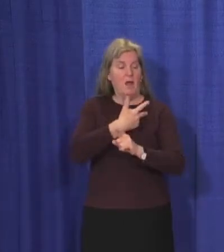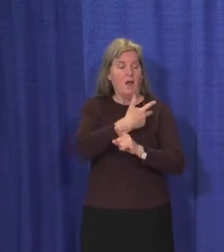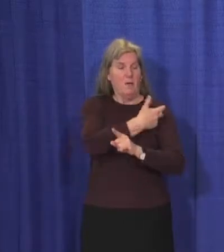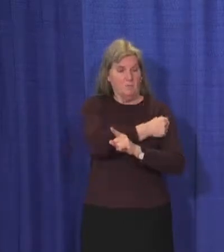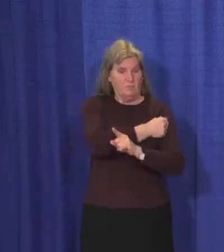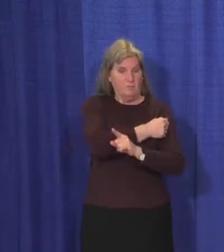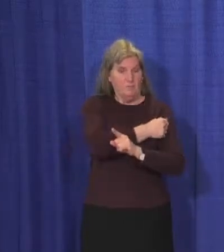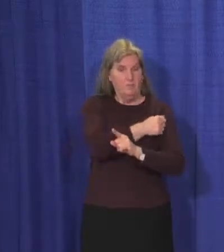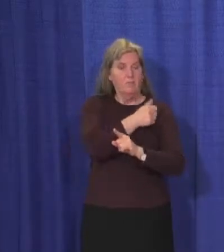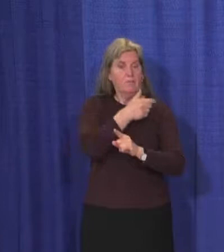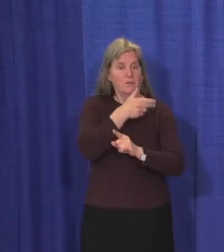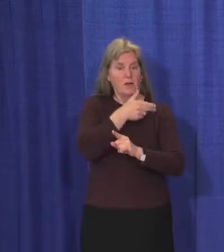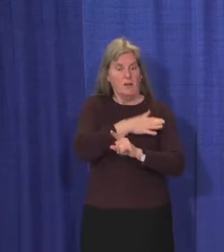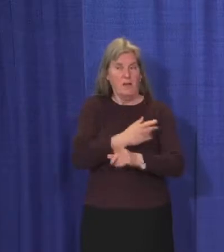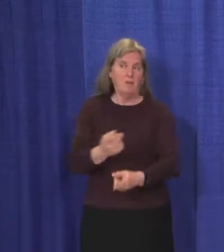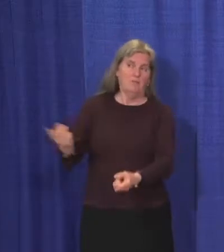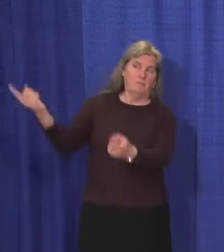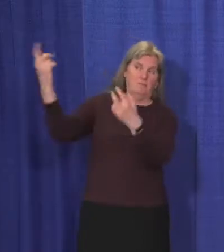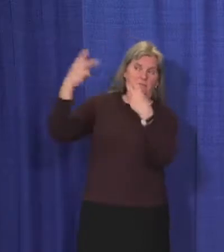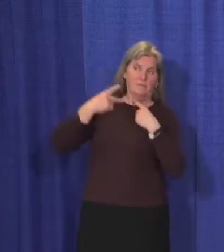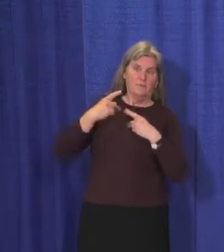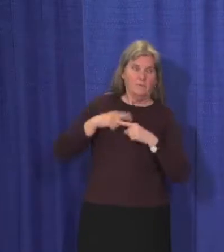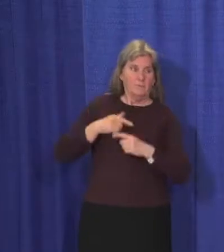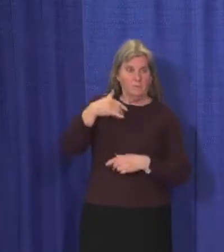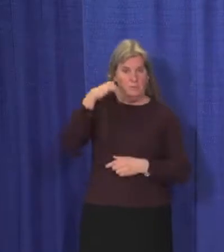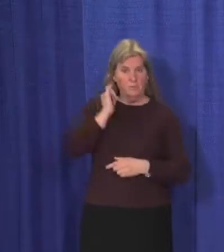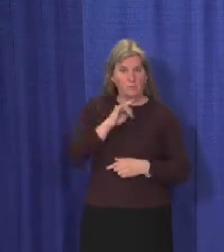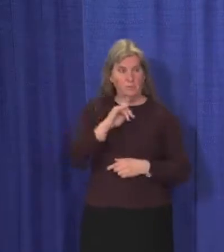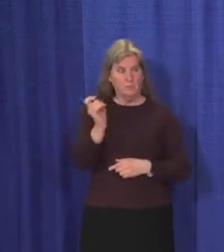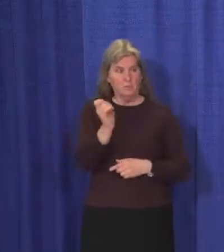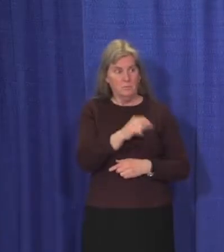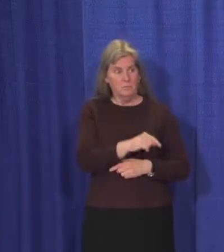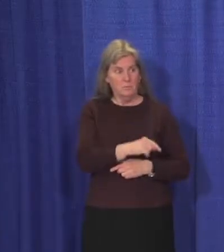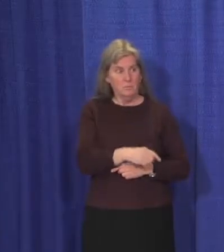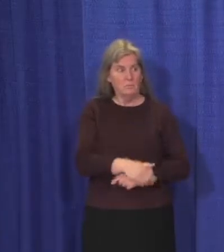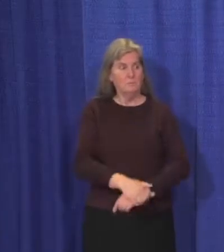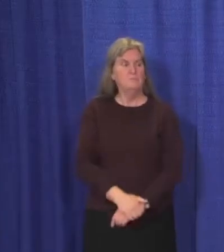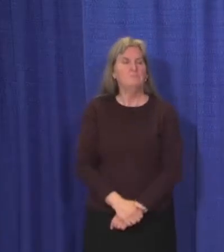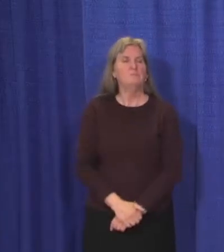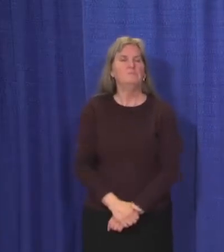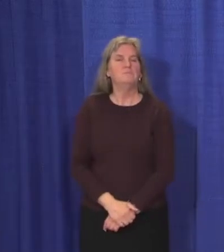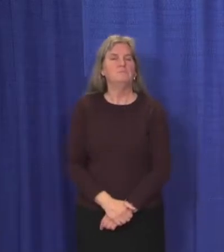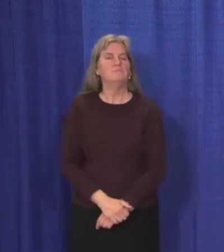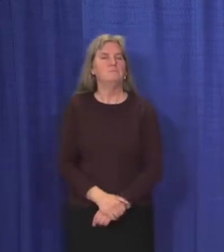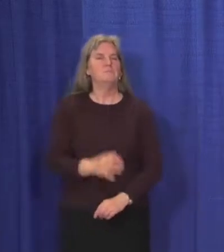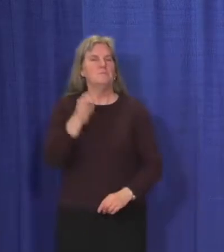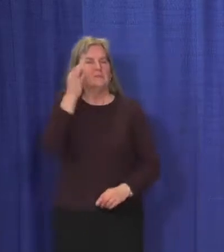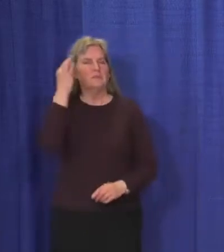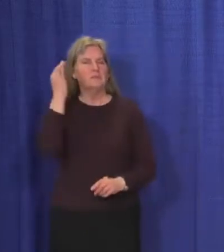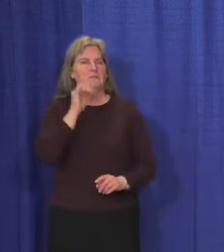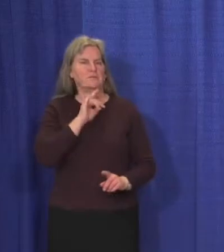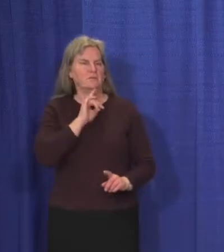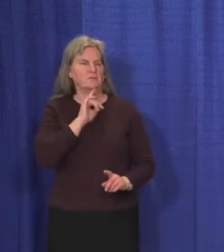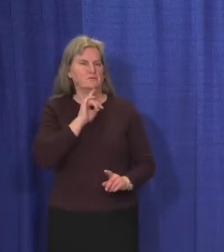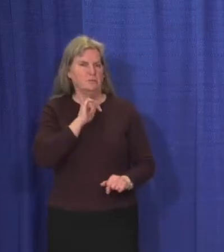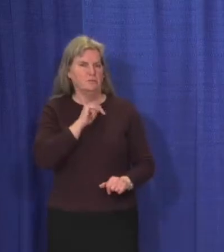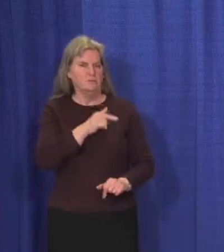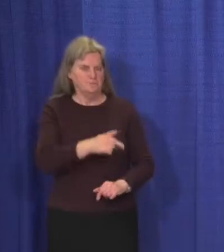welcome to come in to the Yukon?